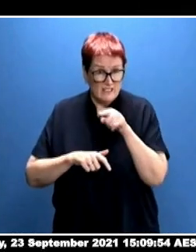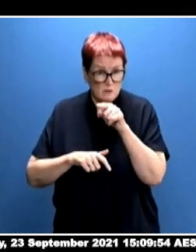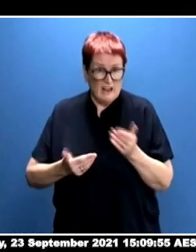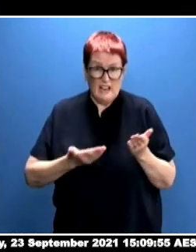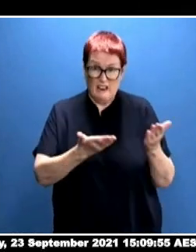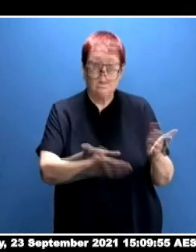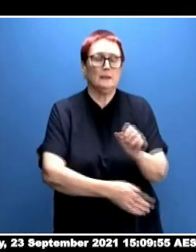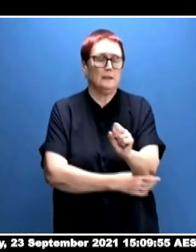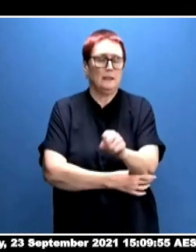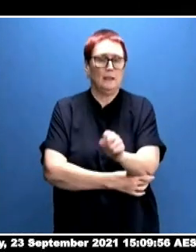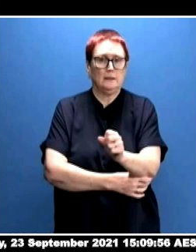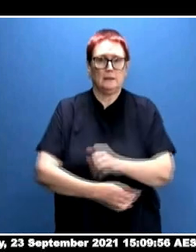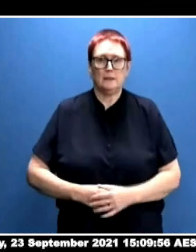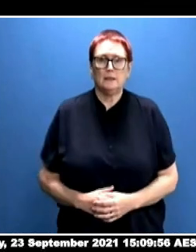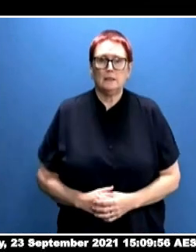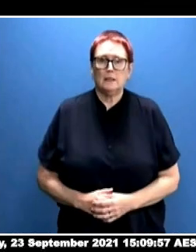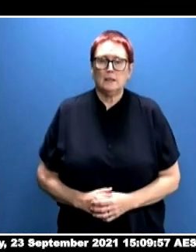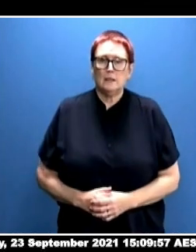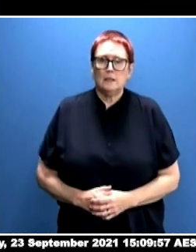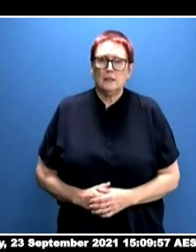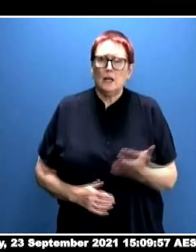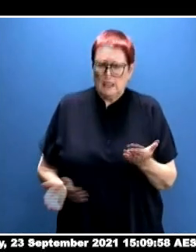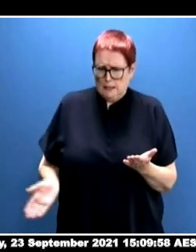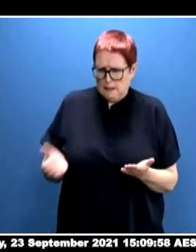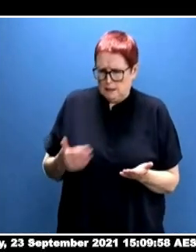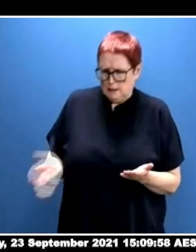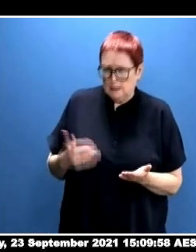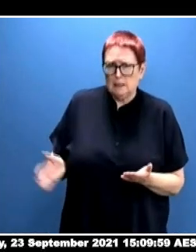Yes. Could we go to page 5, please.